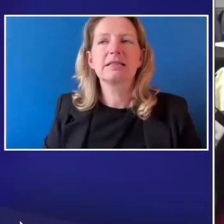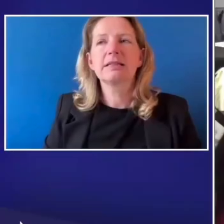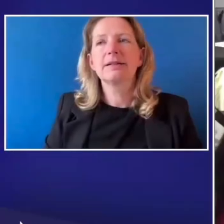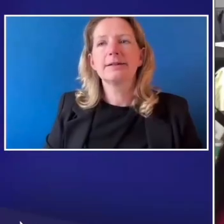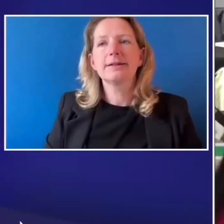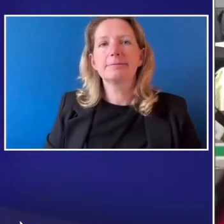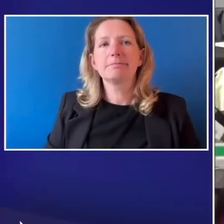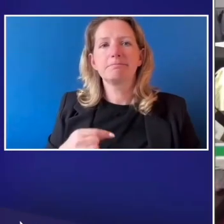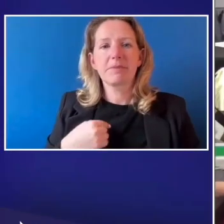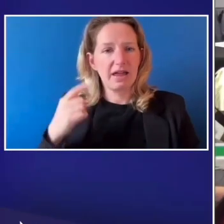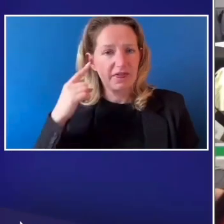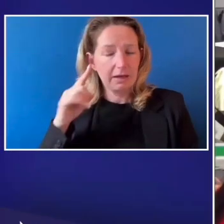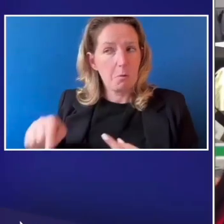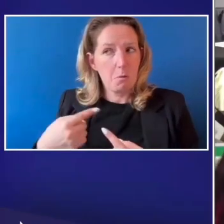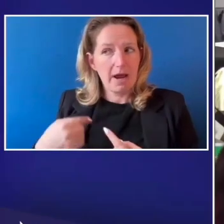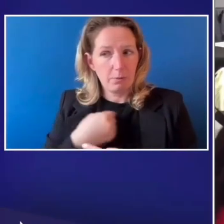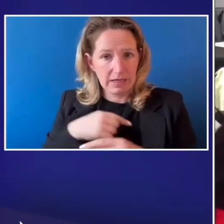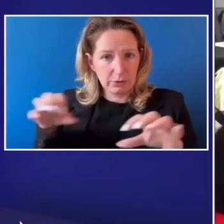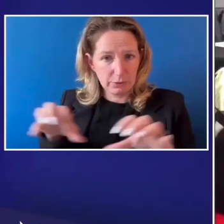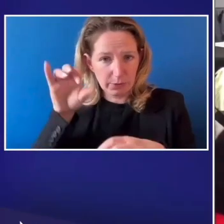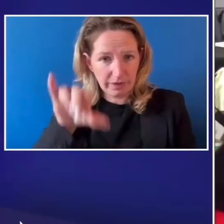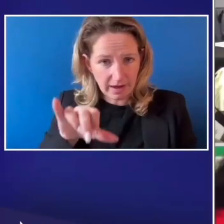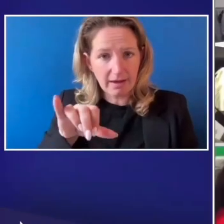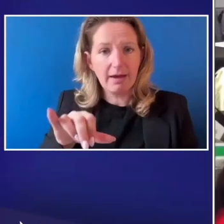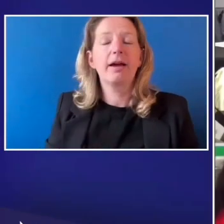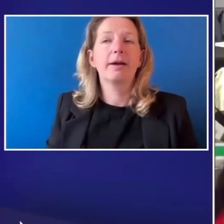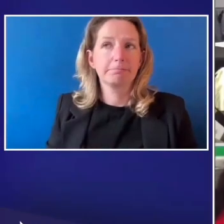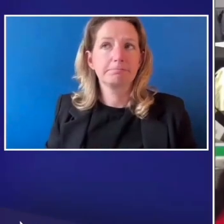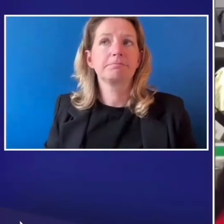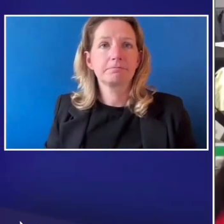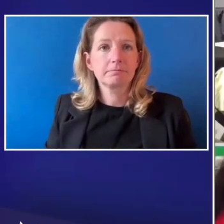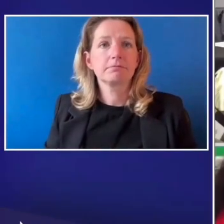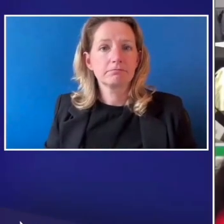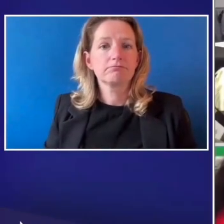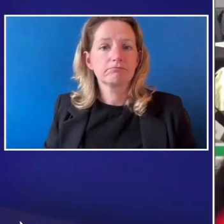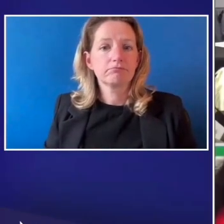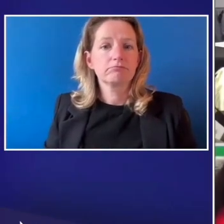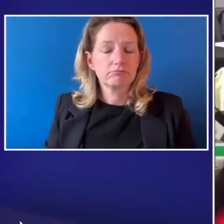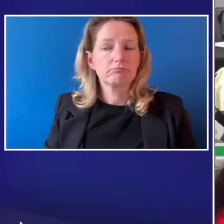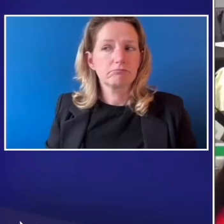um, we can go, um, put it, put it in in the, in some of the